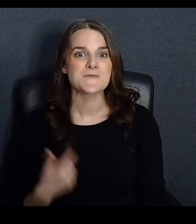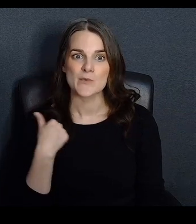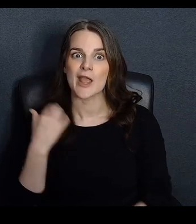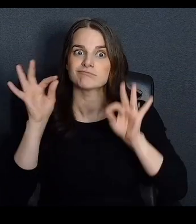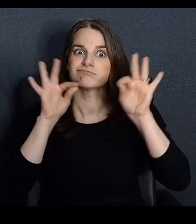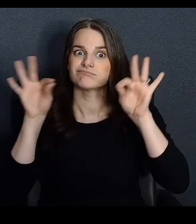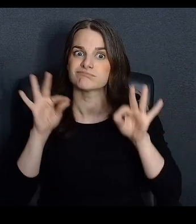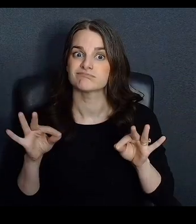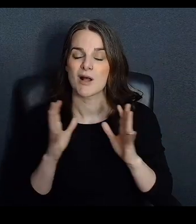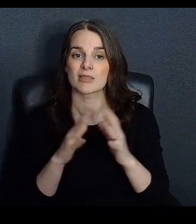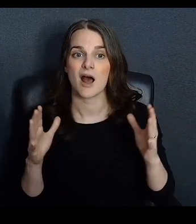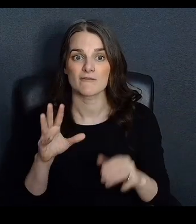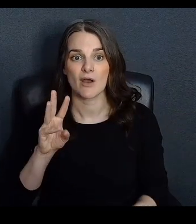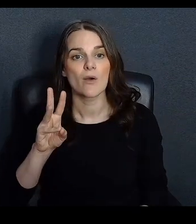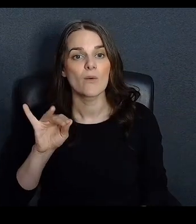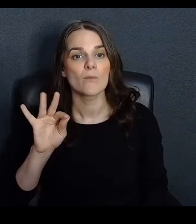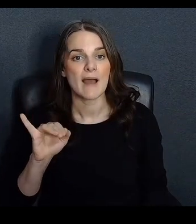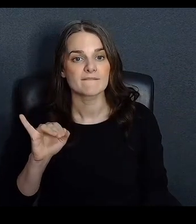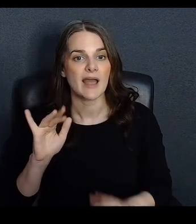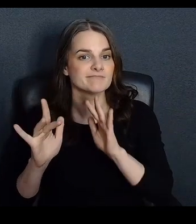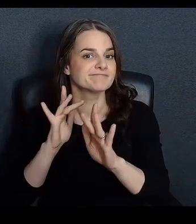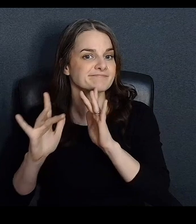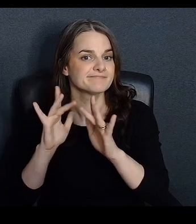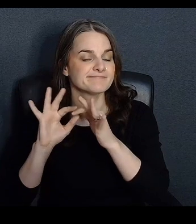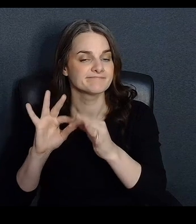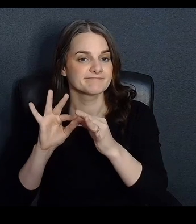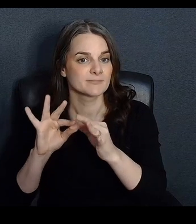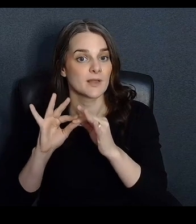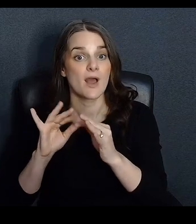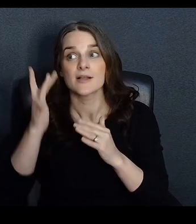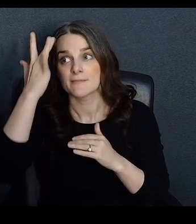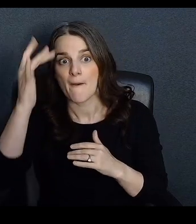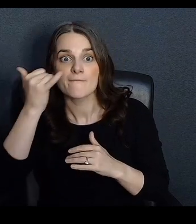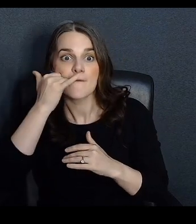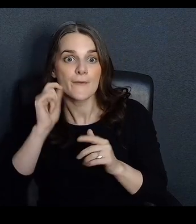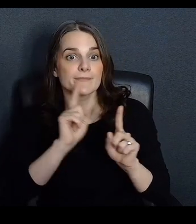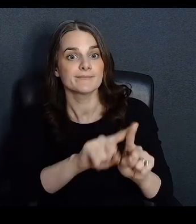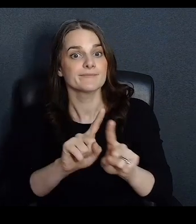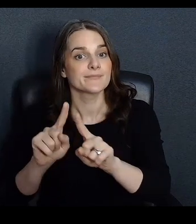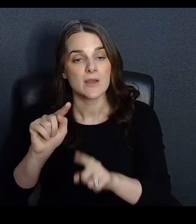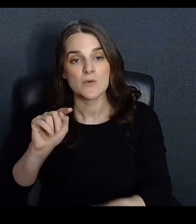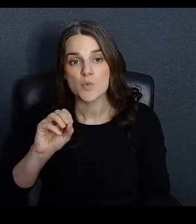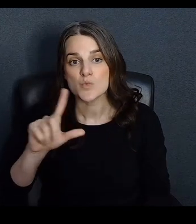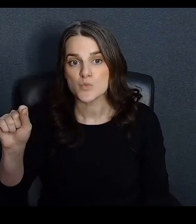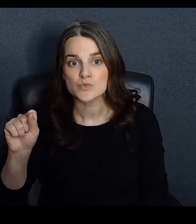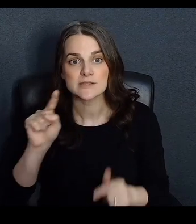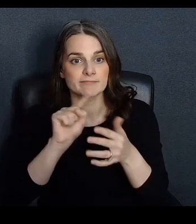We've covered a lot of wifi-connected devices today, a lot of how to use a smartphone in conjunction with other tools.